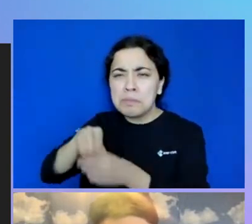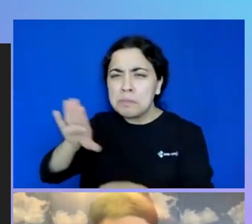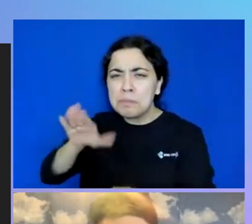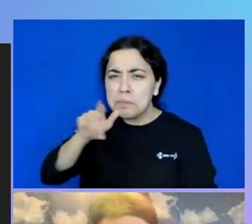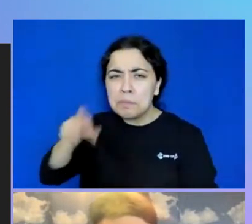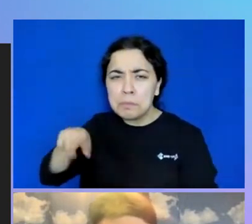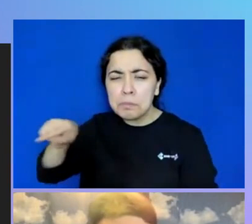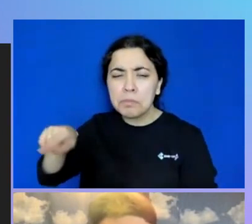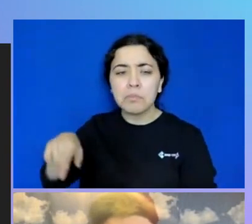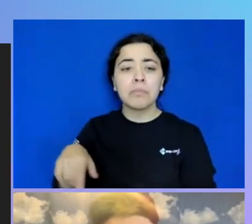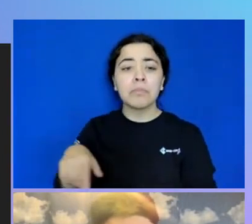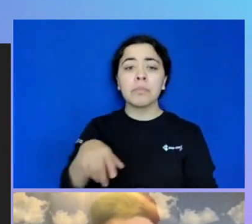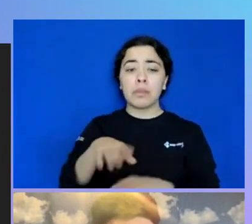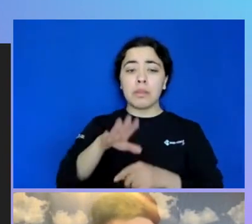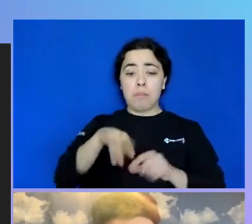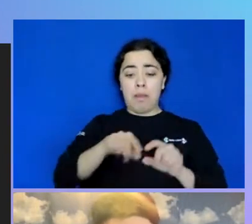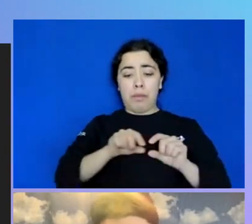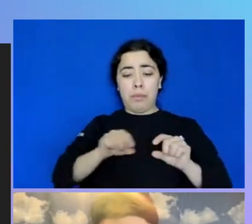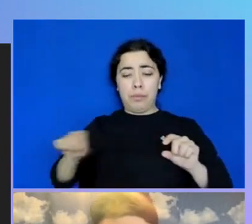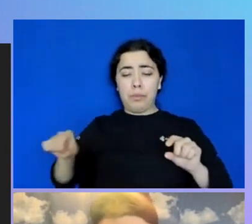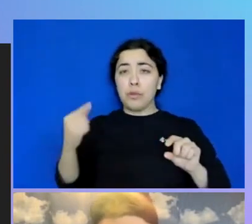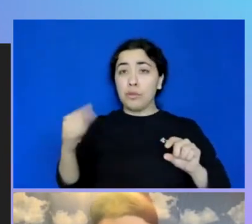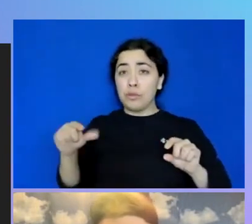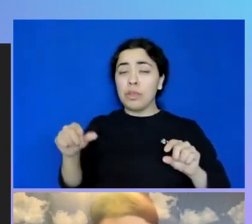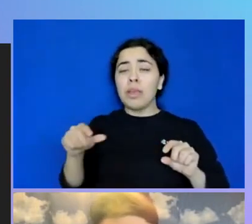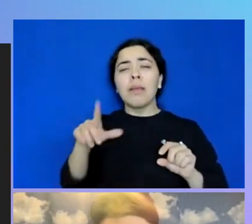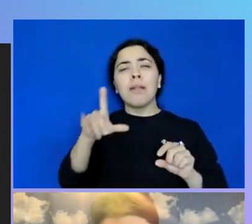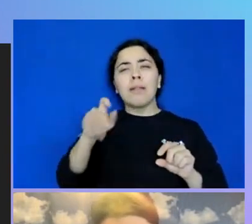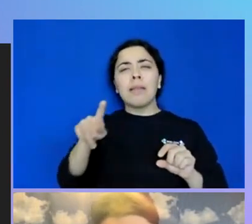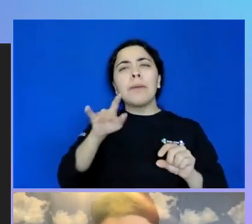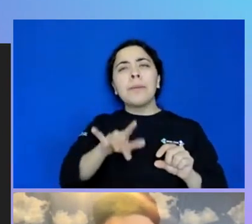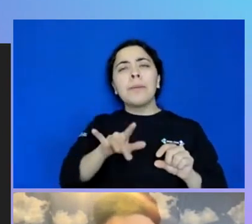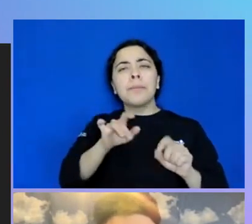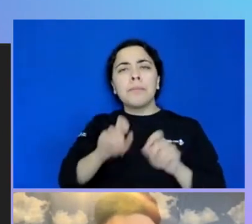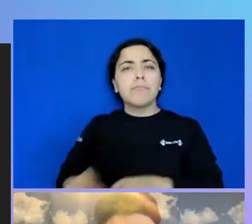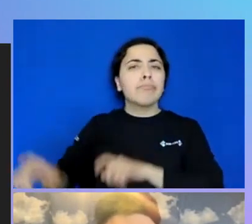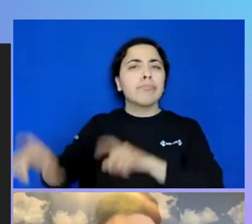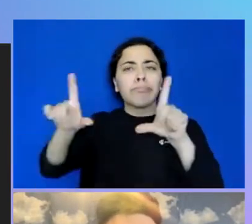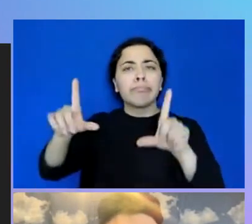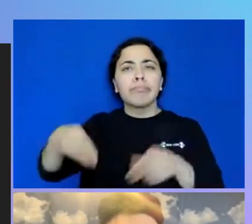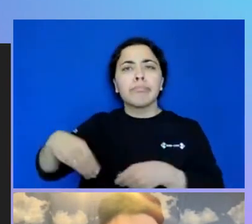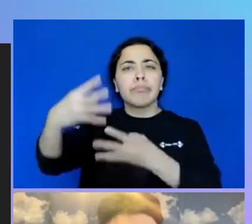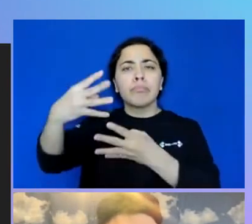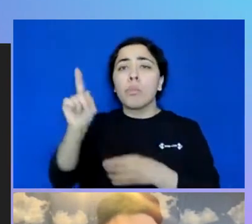which you can access on the